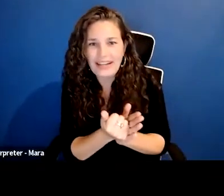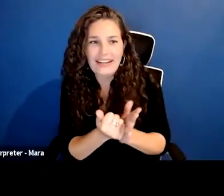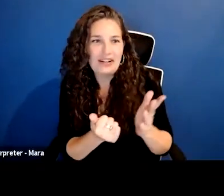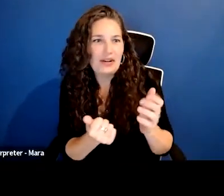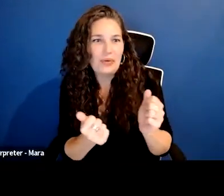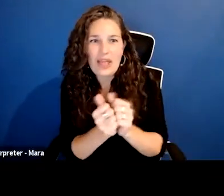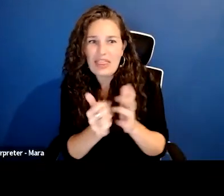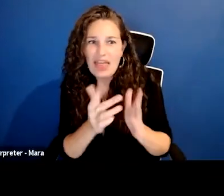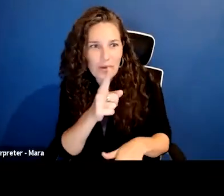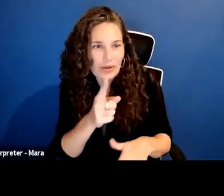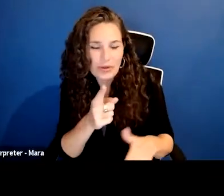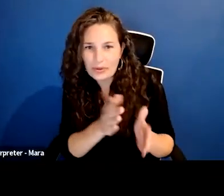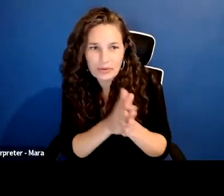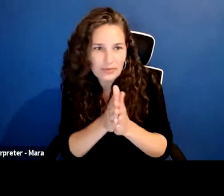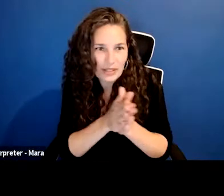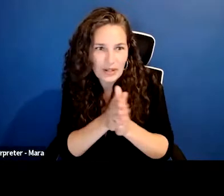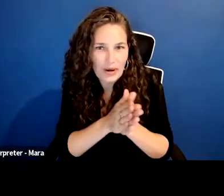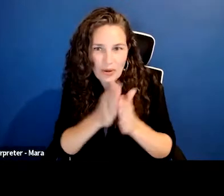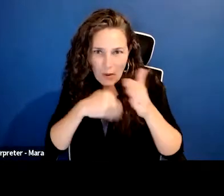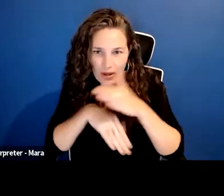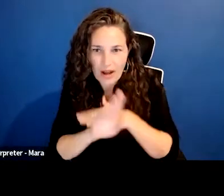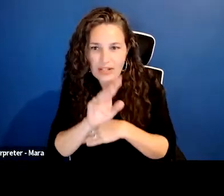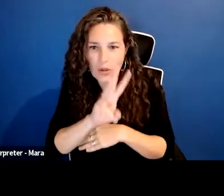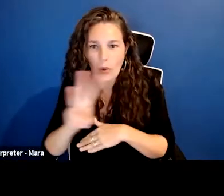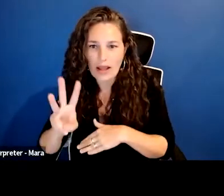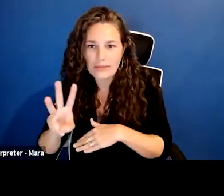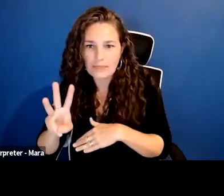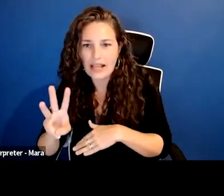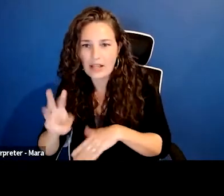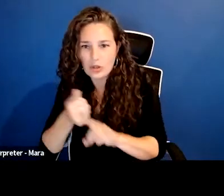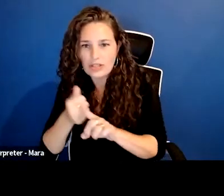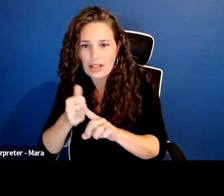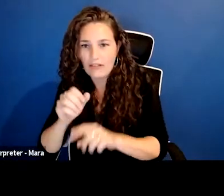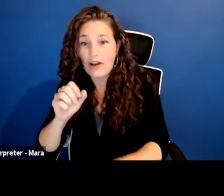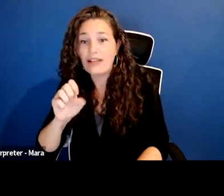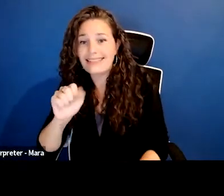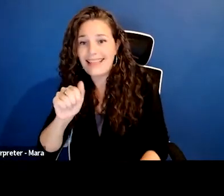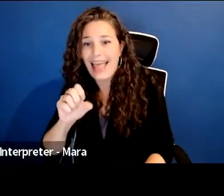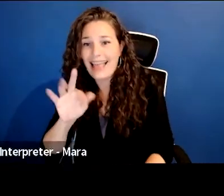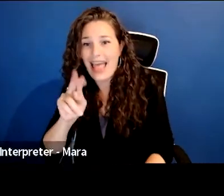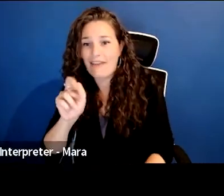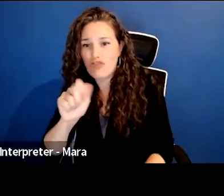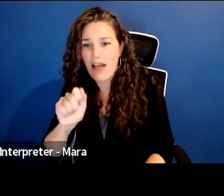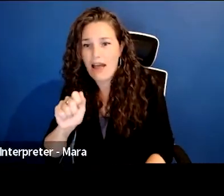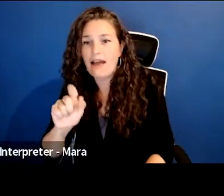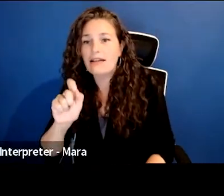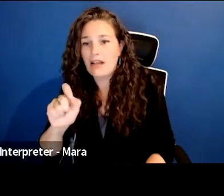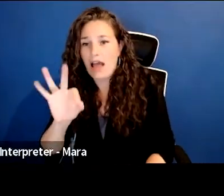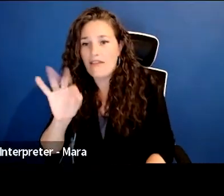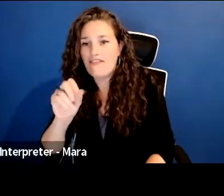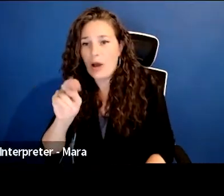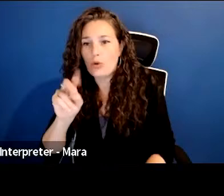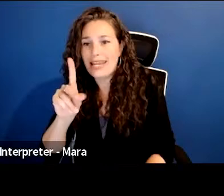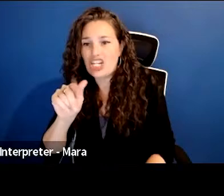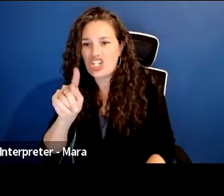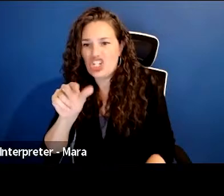sagaftra.foundation, and create your own account. Once you create an account, you will see all of the programs